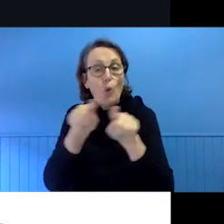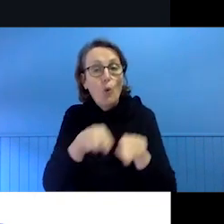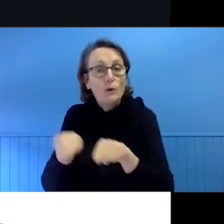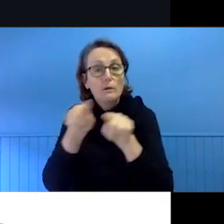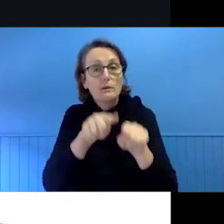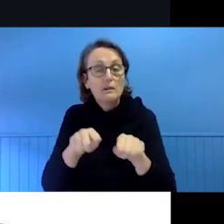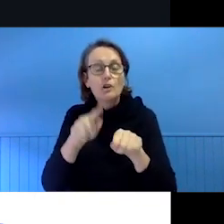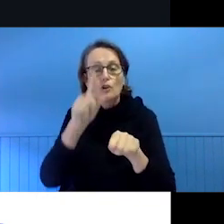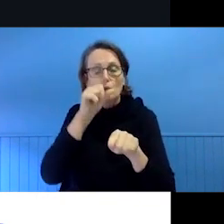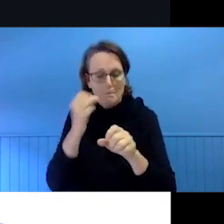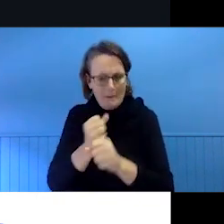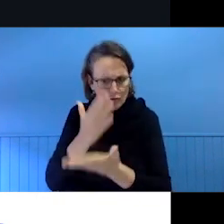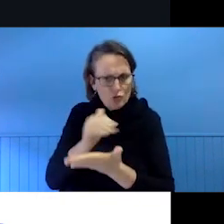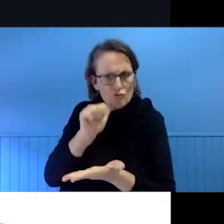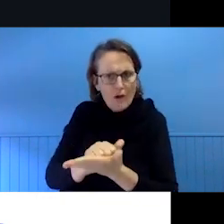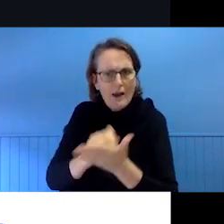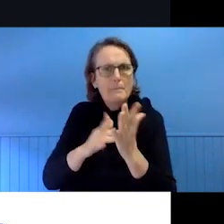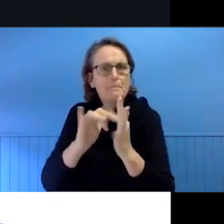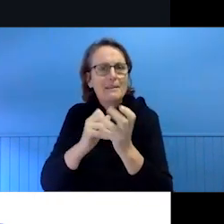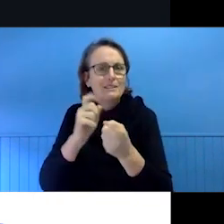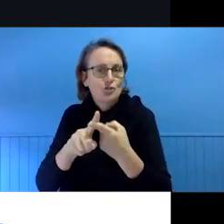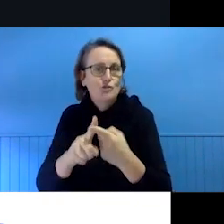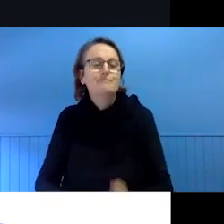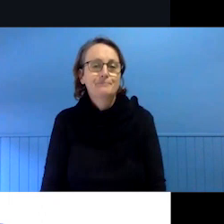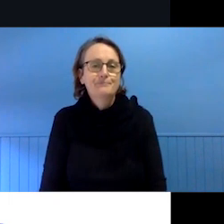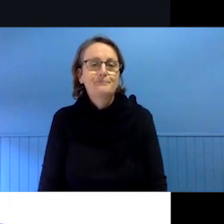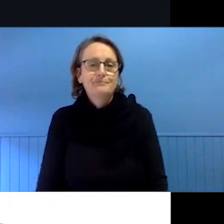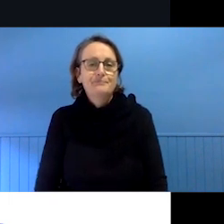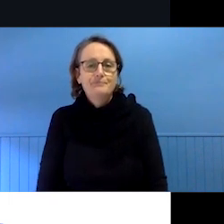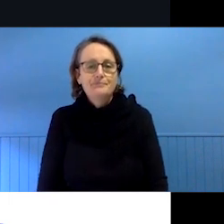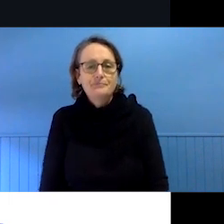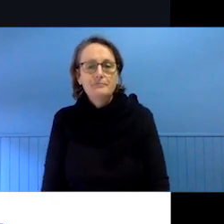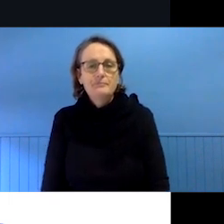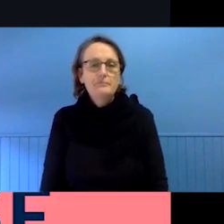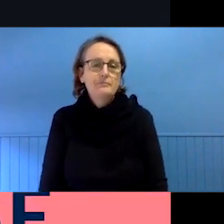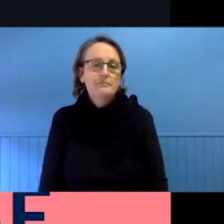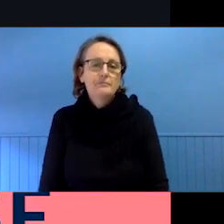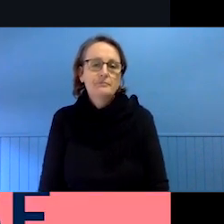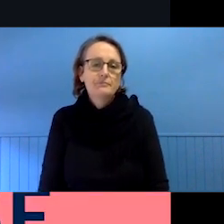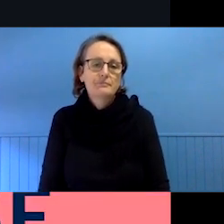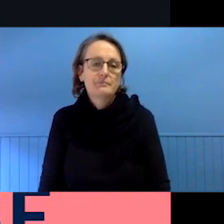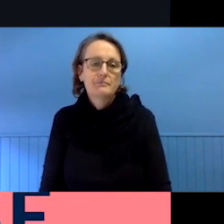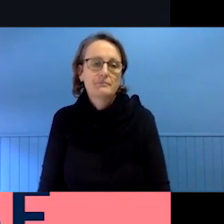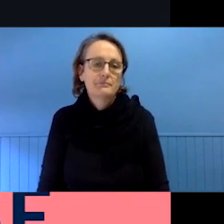contact you and they need to understand what is happening.